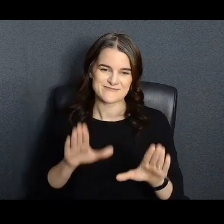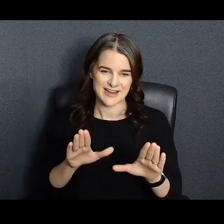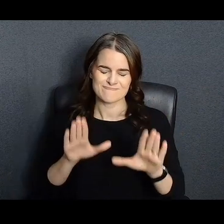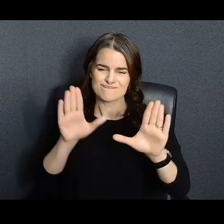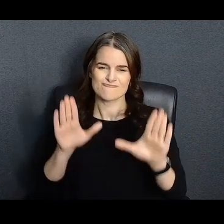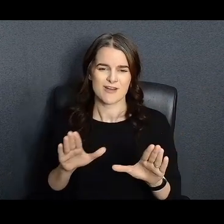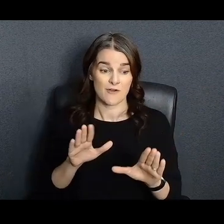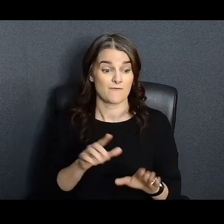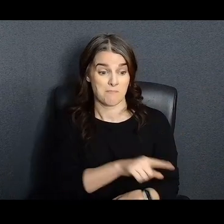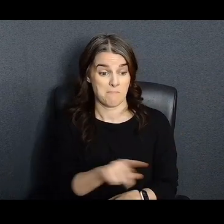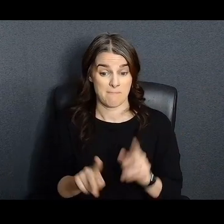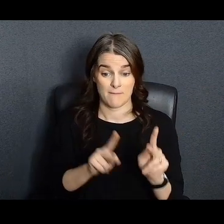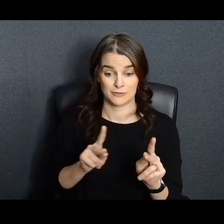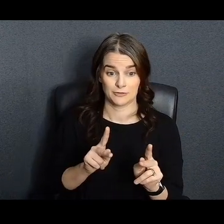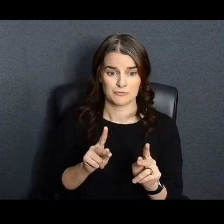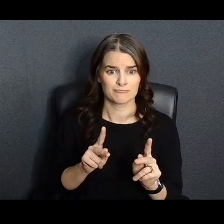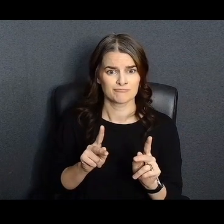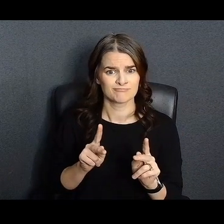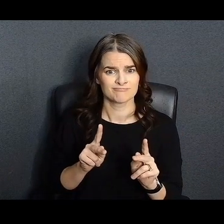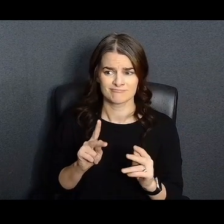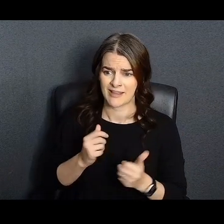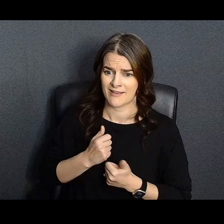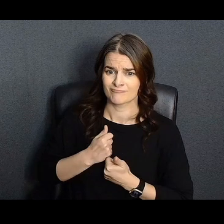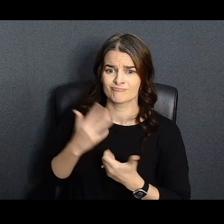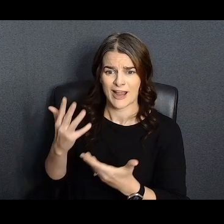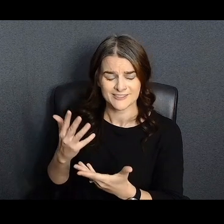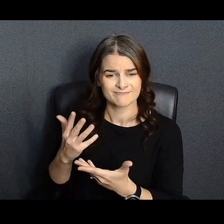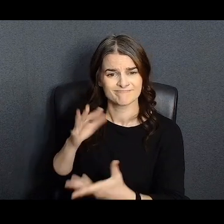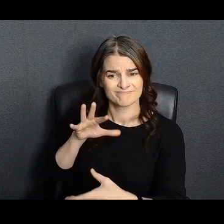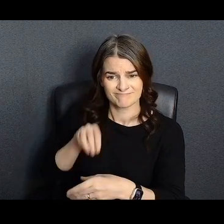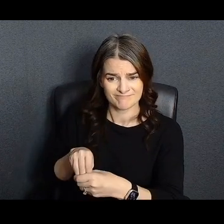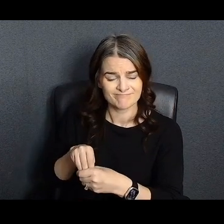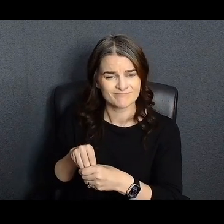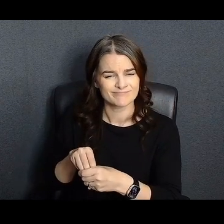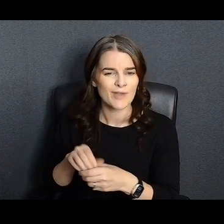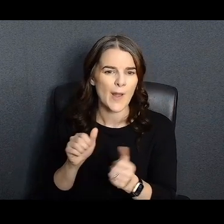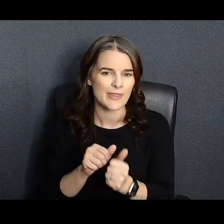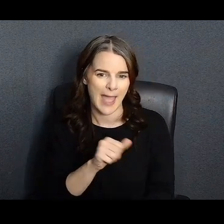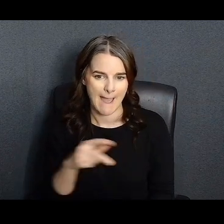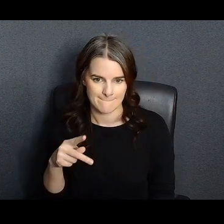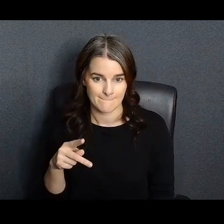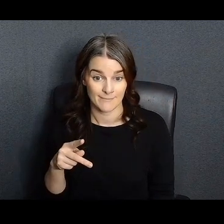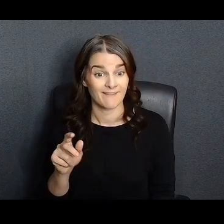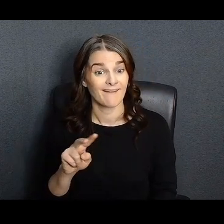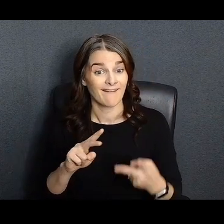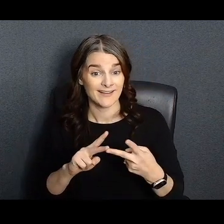to help people engage and really express themselves with this app. The second feature that makes Avaz unique